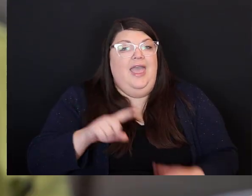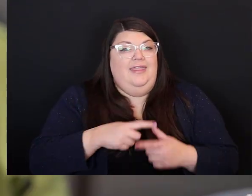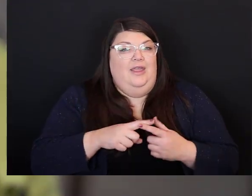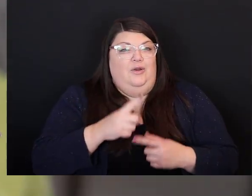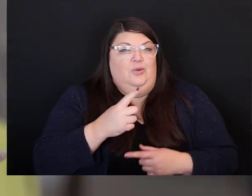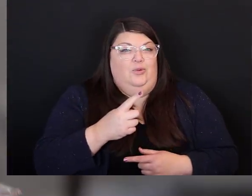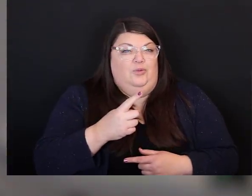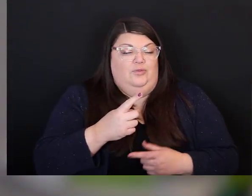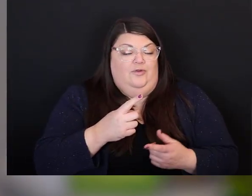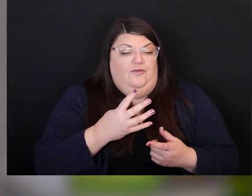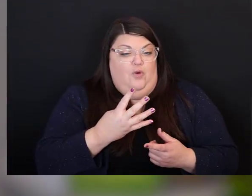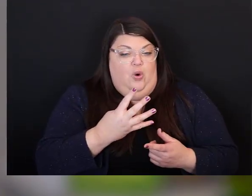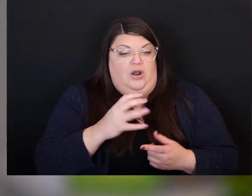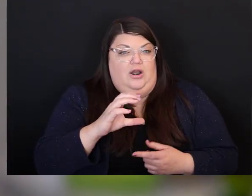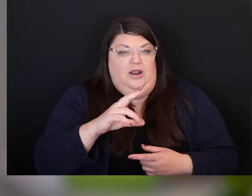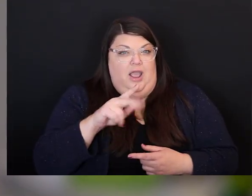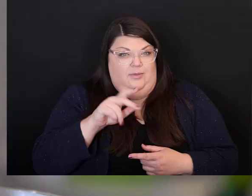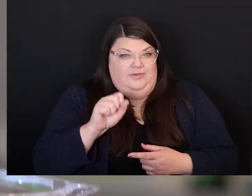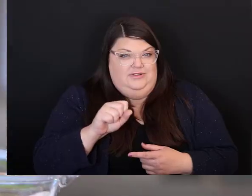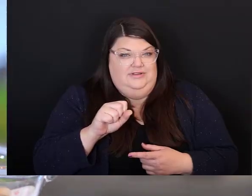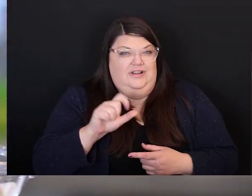Then, we add four cups of low sodium chicken broth.